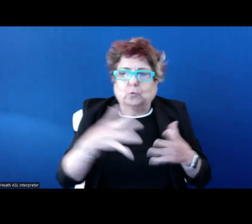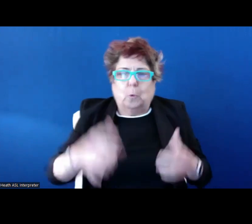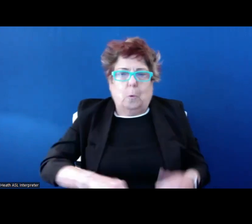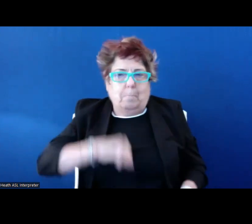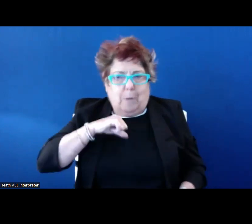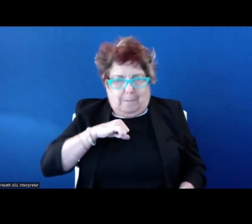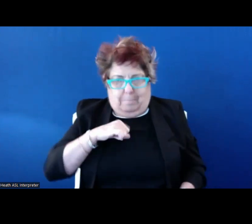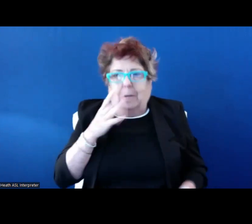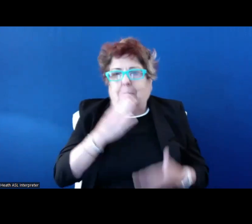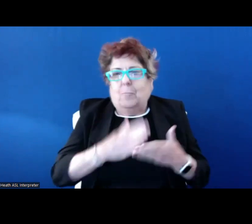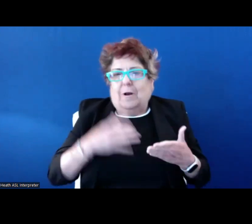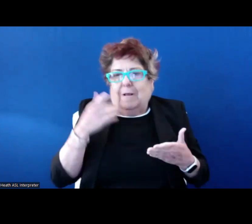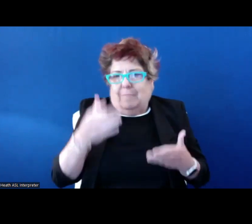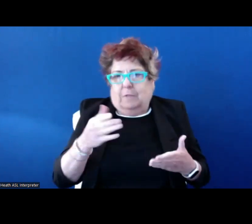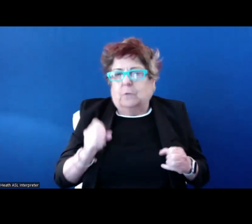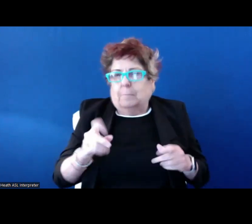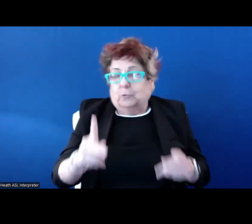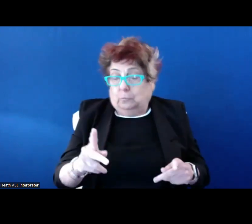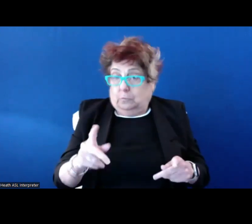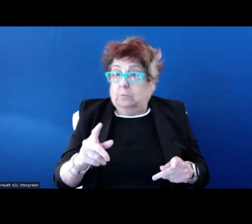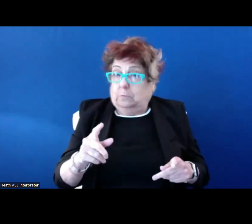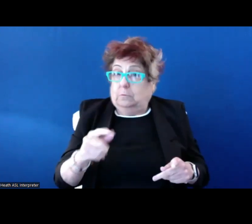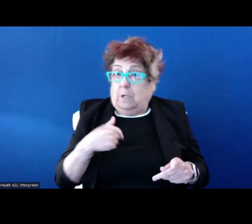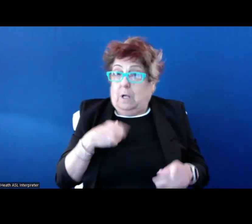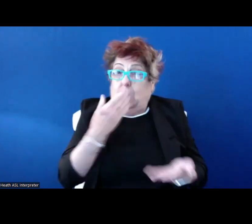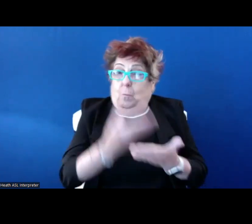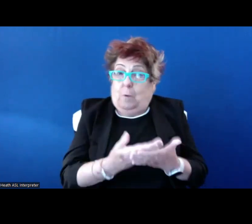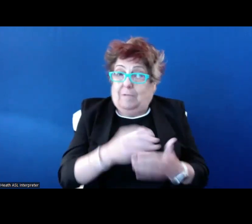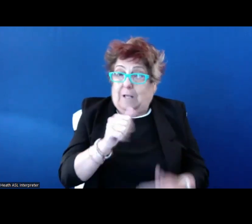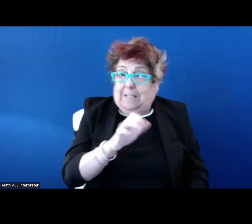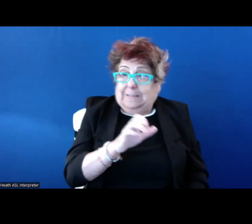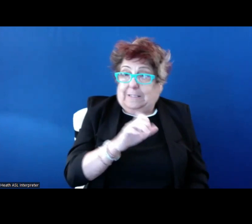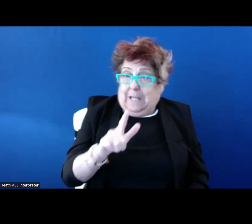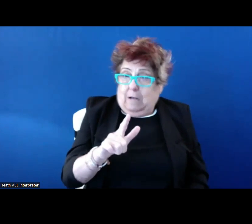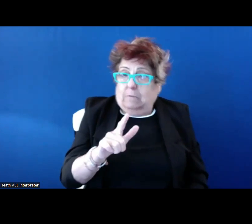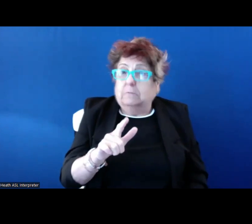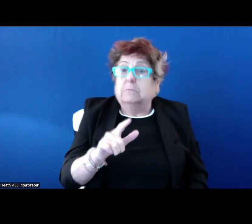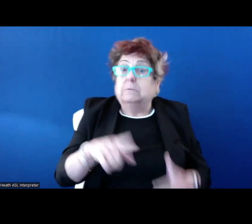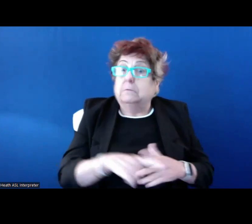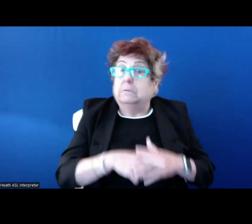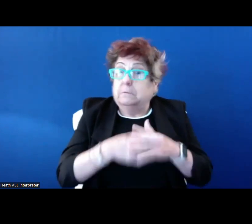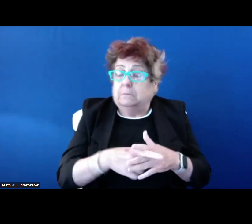Since I arrived at ACL on Inauguration Day, my team and I have made housing a priority.